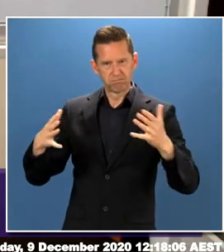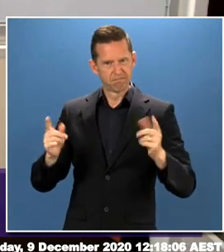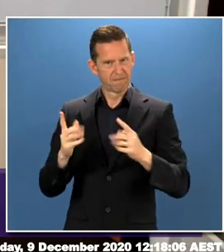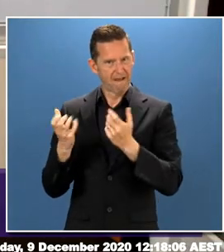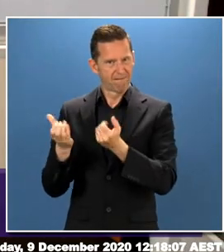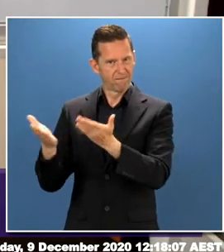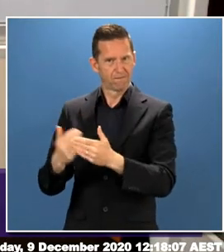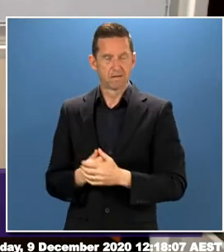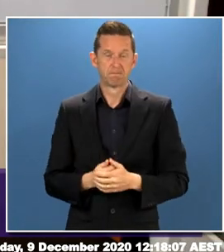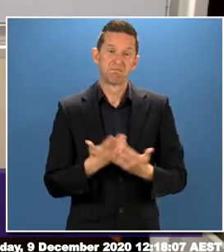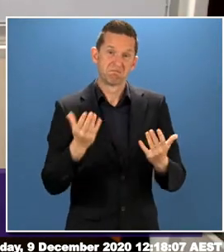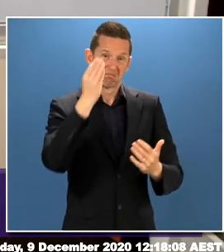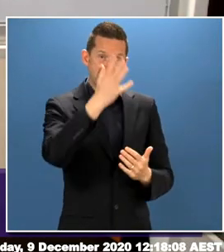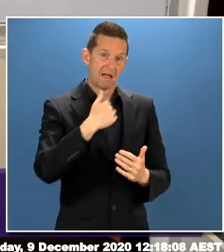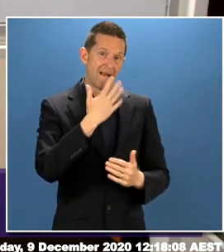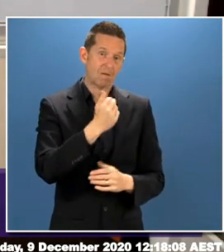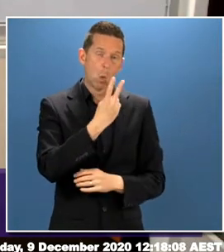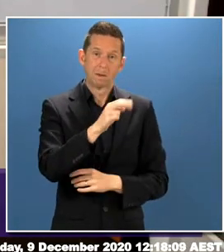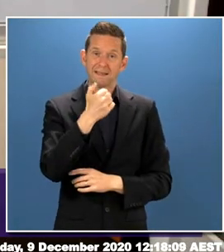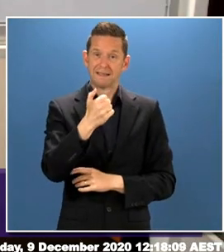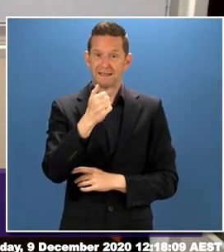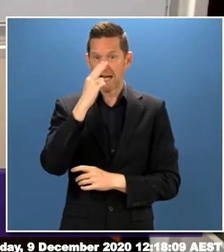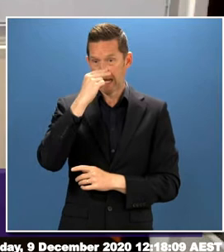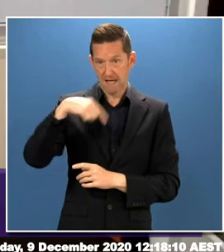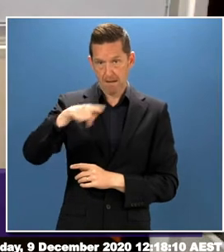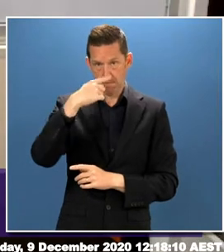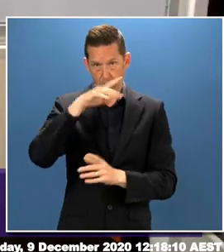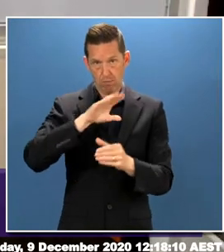We have 26 young people enrolled in Project21 now,